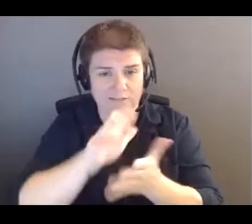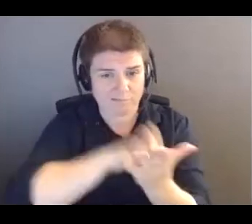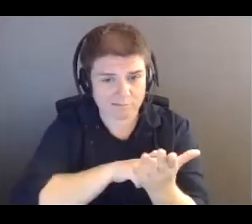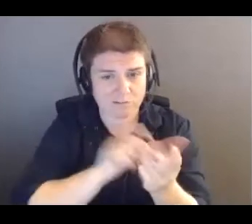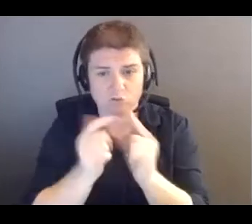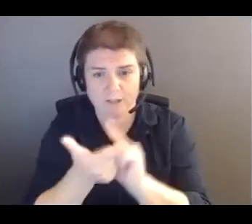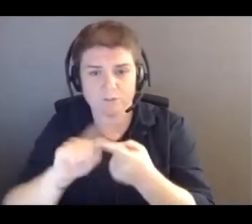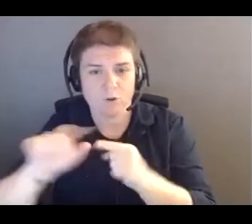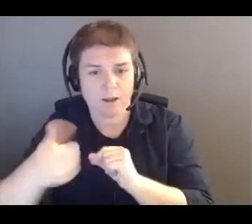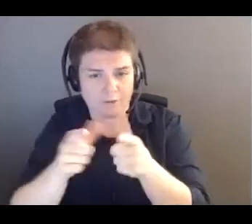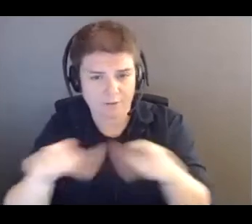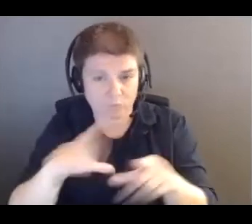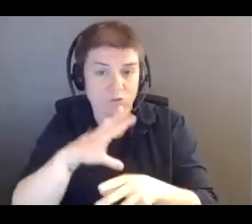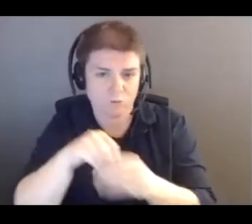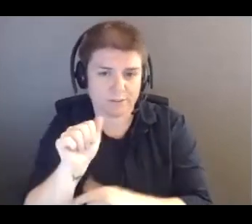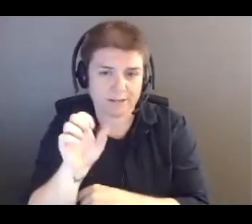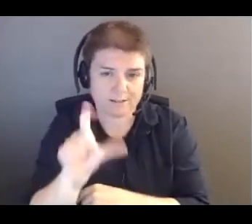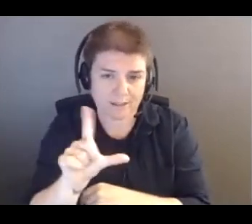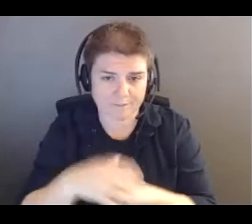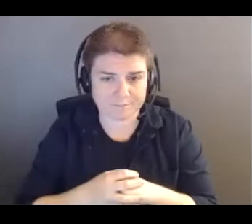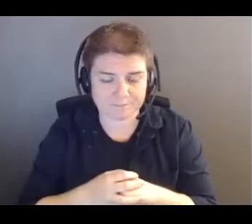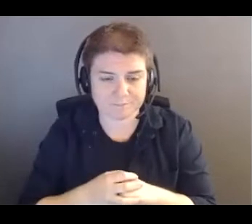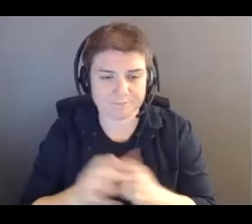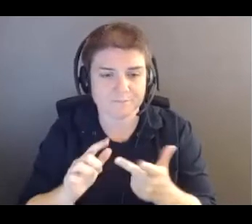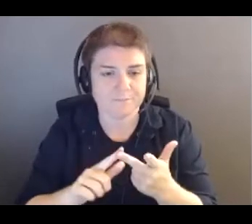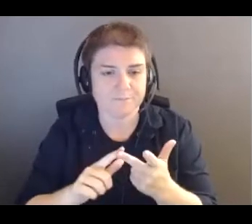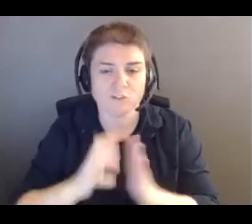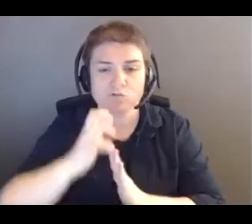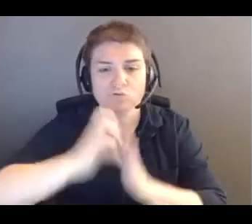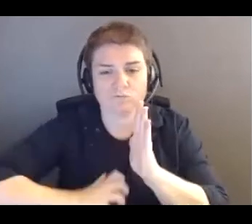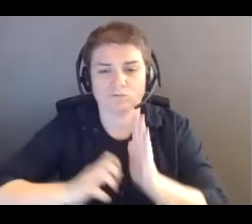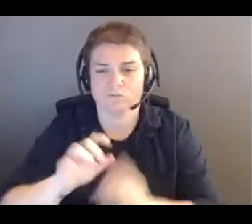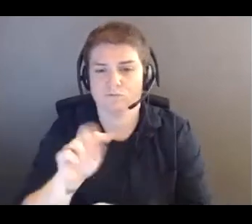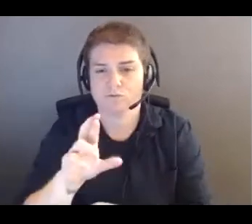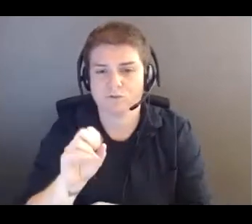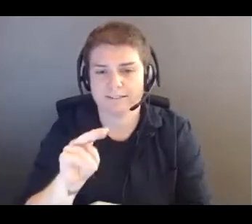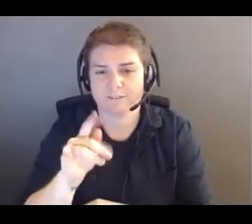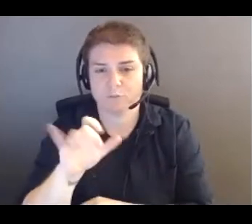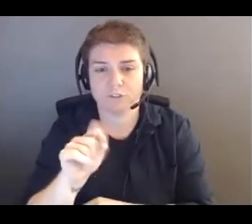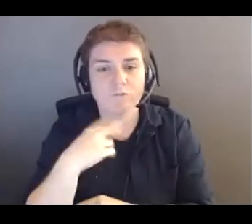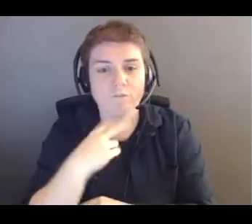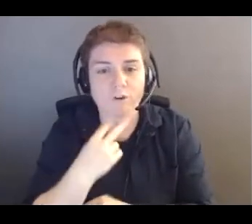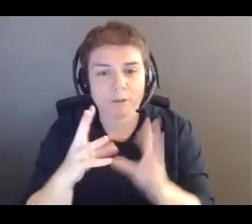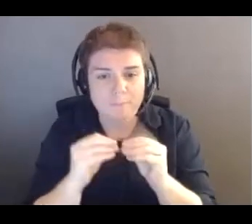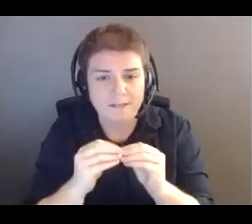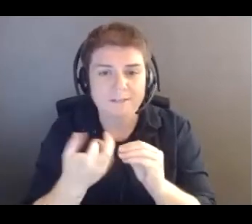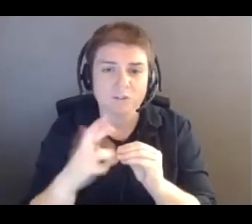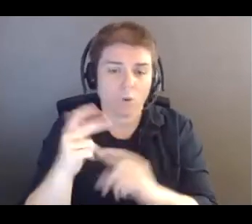including ASL. Transcription of verbal meetings or audio and video recordings into a written